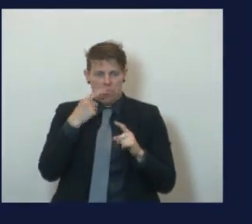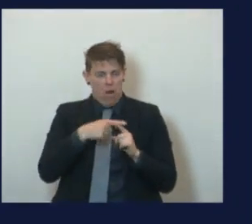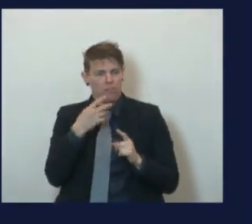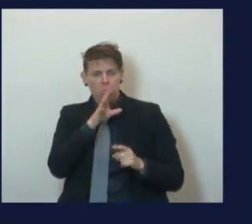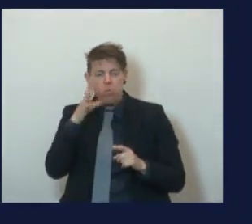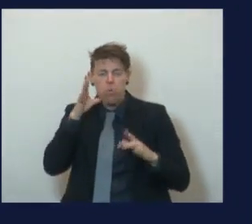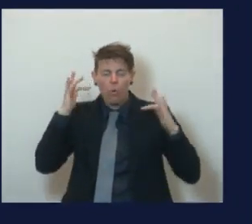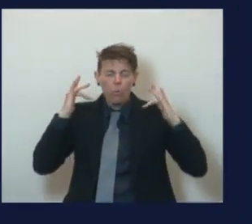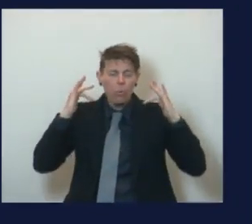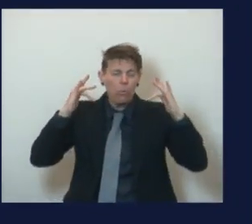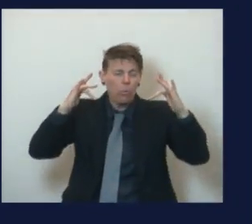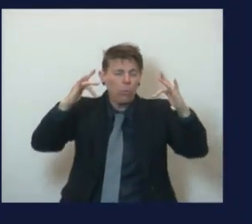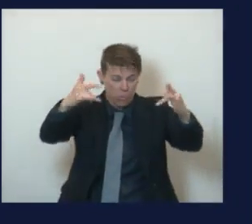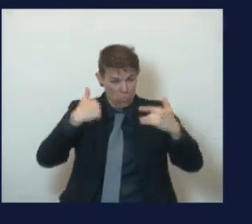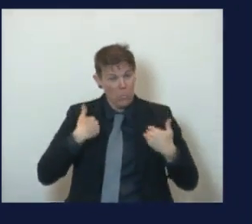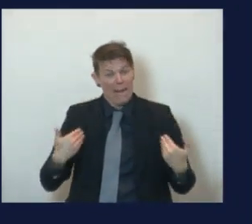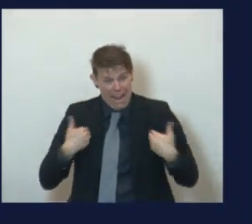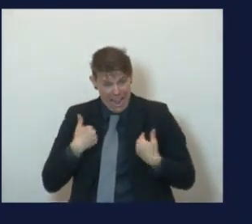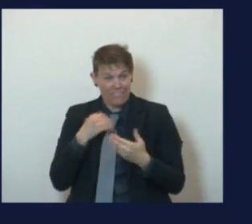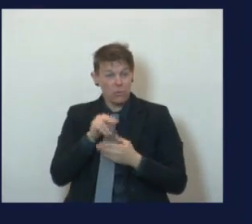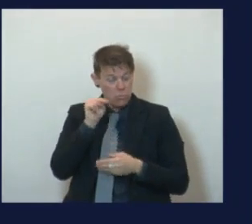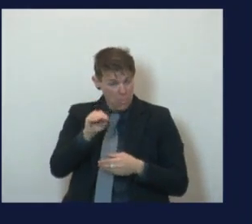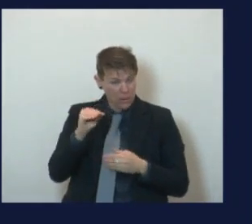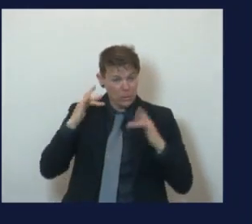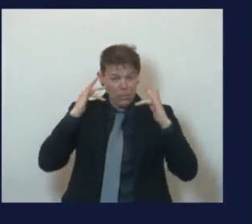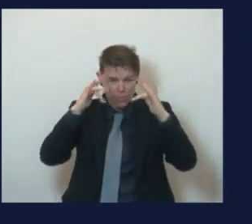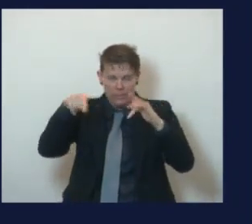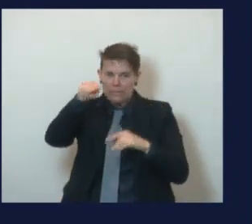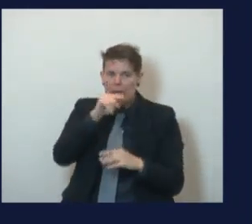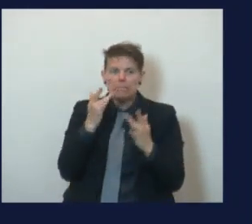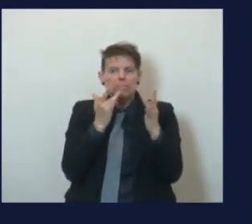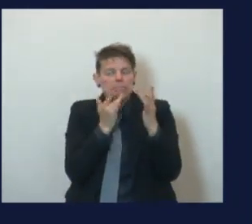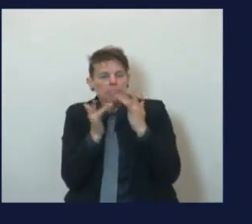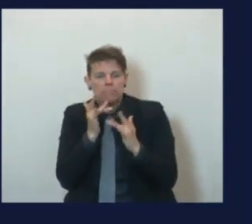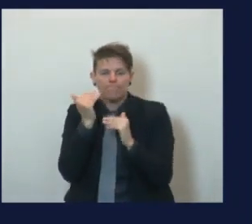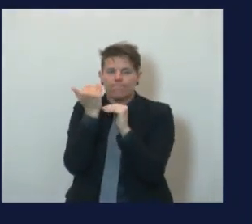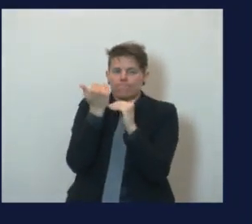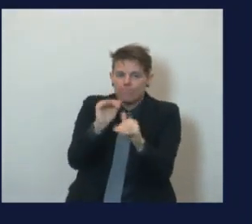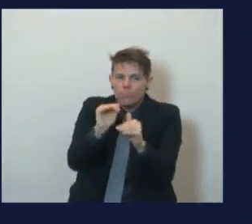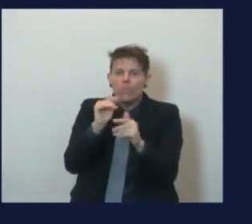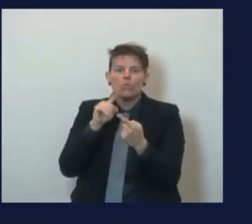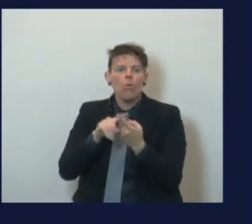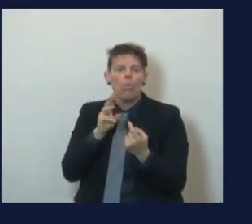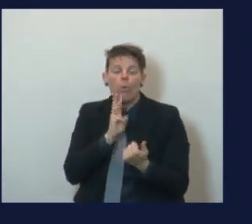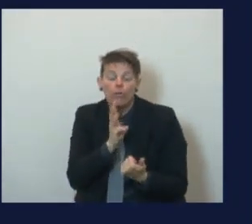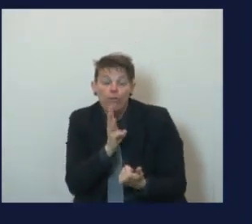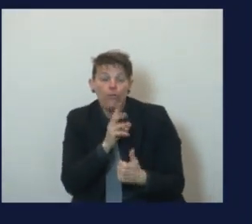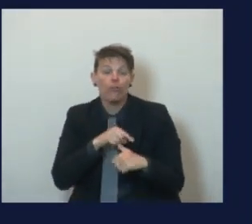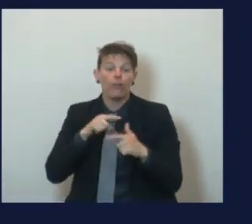THEY’RE RESPONSIBLE FEDERAL RELATED SERVICES OR RESOURCES THREE INCREDIBLY RURAL SOBER ALL THAT.